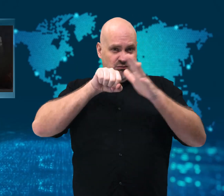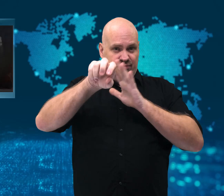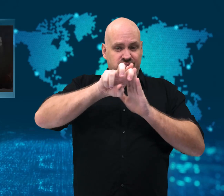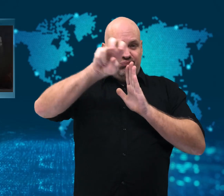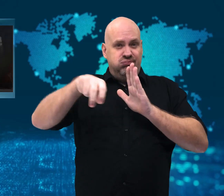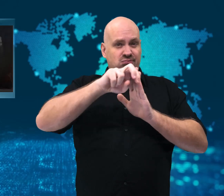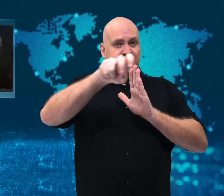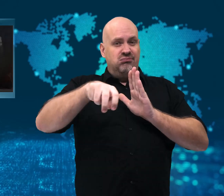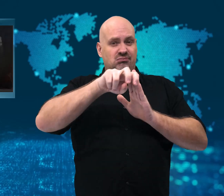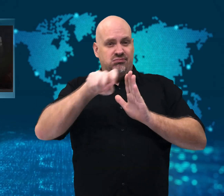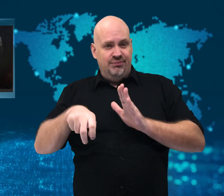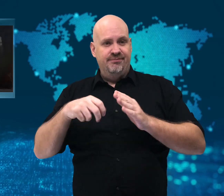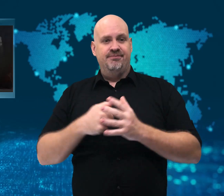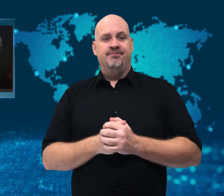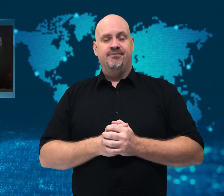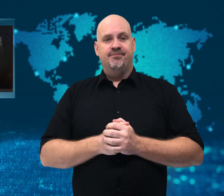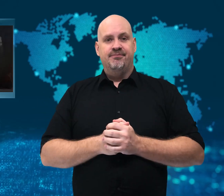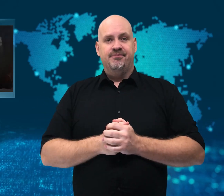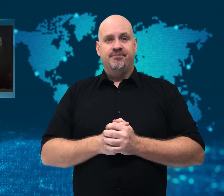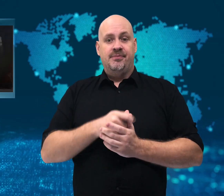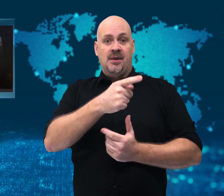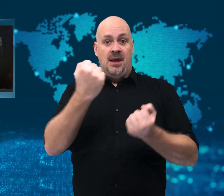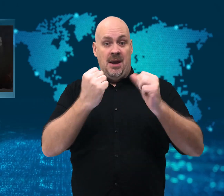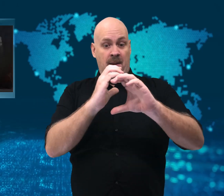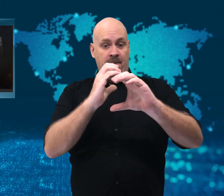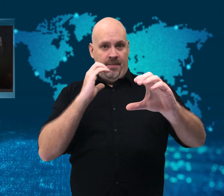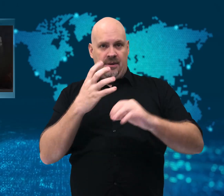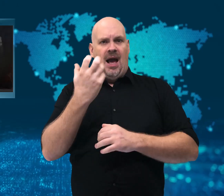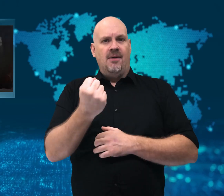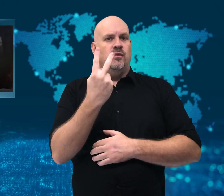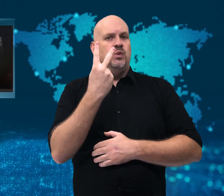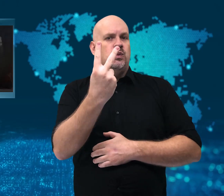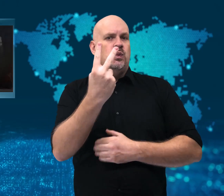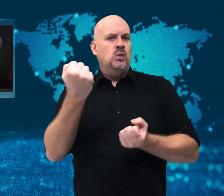after they jumped out of bus windows.